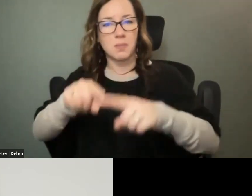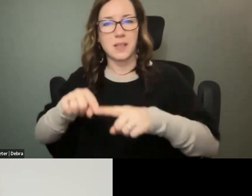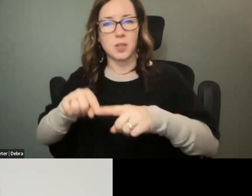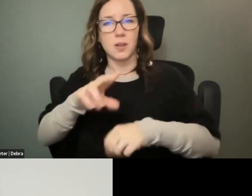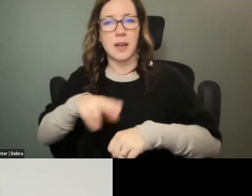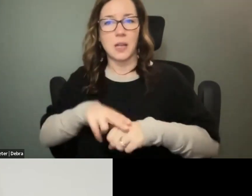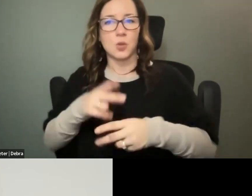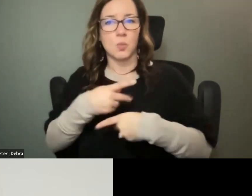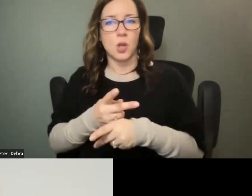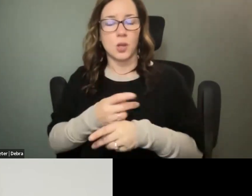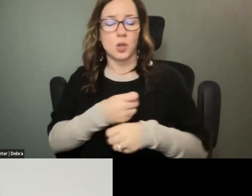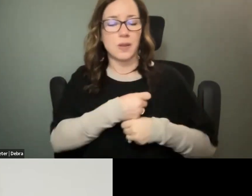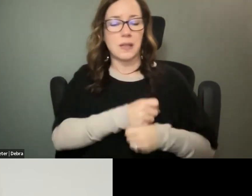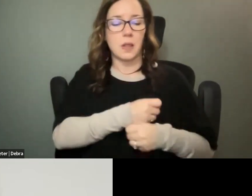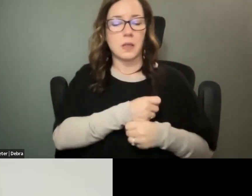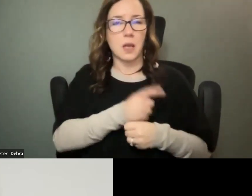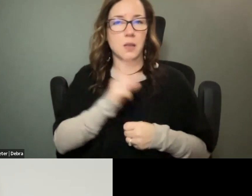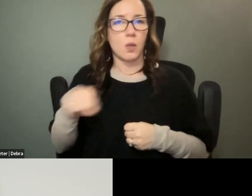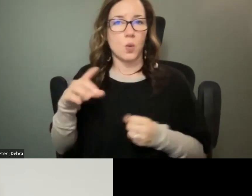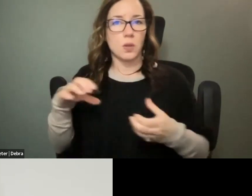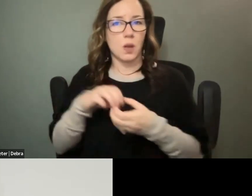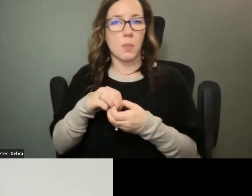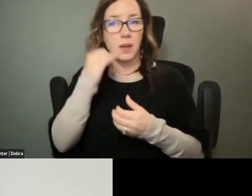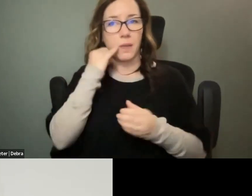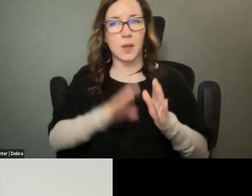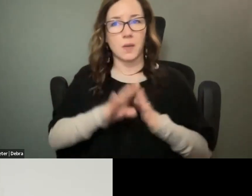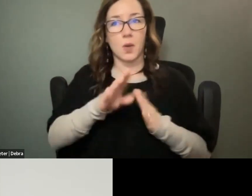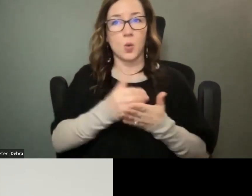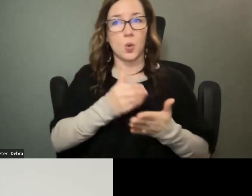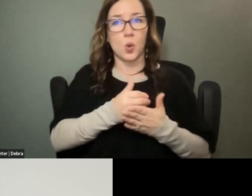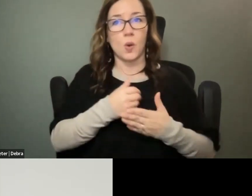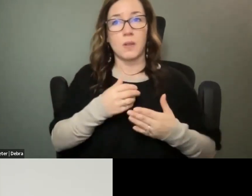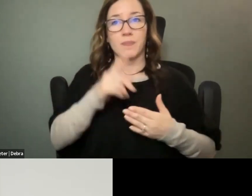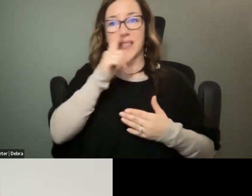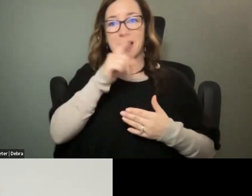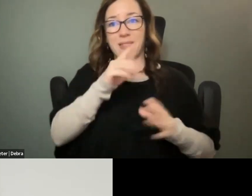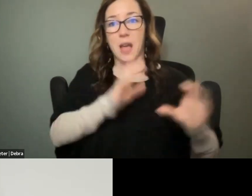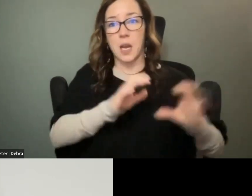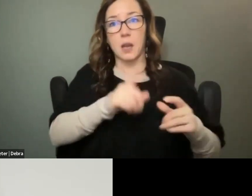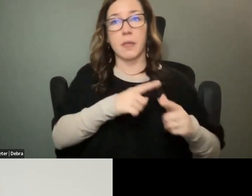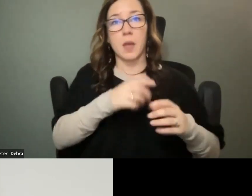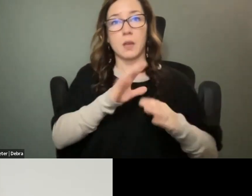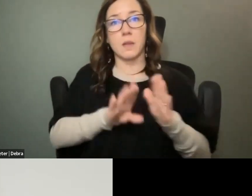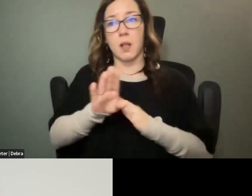we try to synthesize these compounds and the idea is if we can develop new synthetic Roots then we can develop